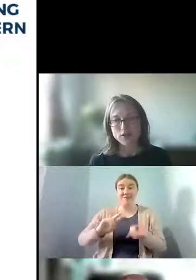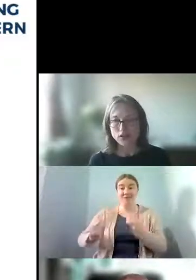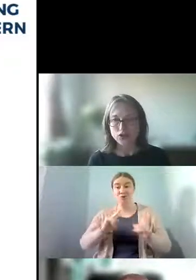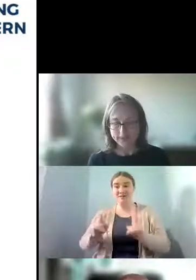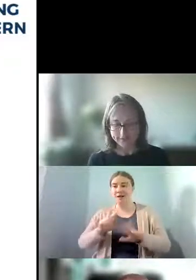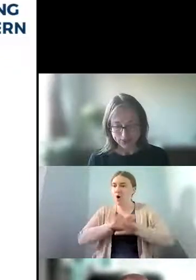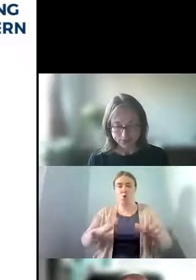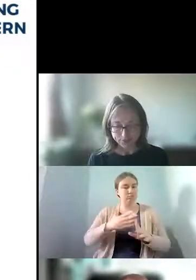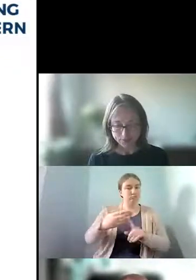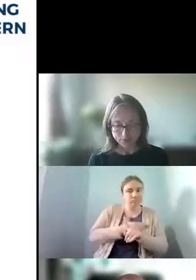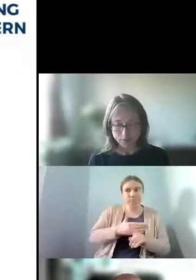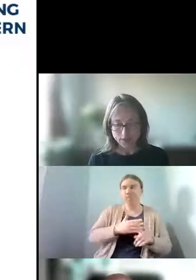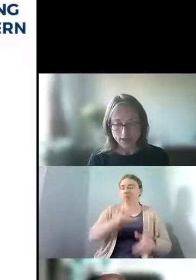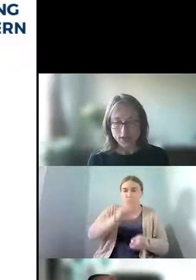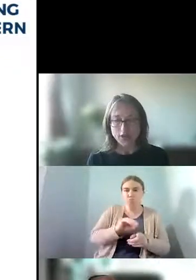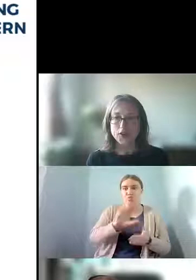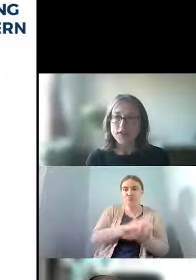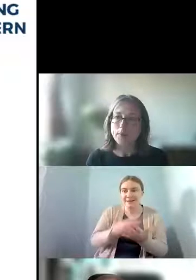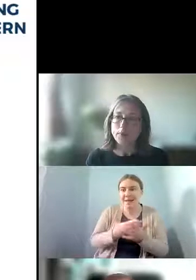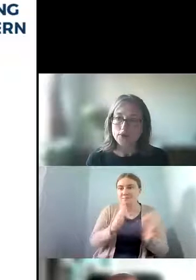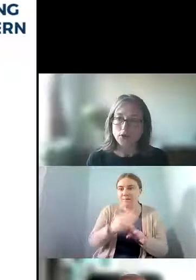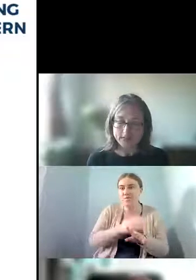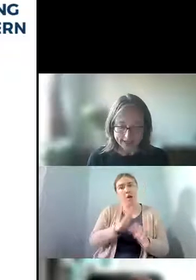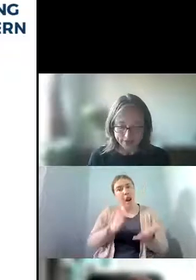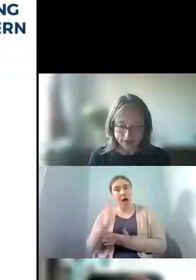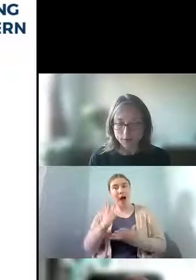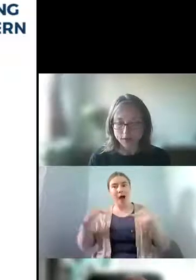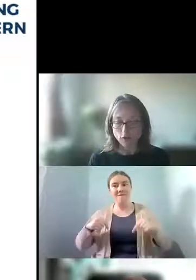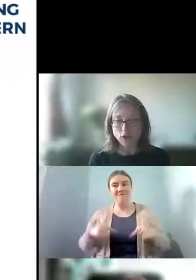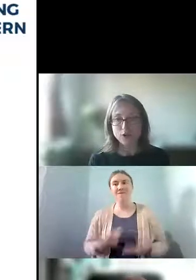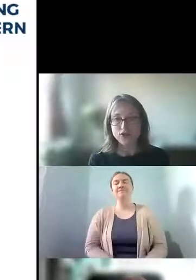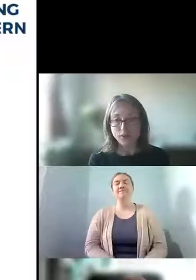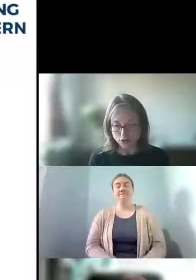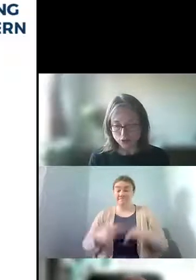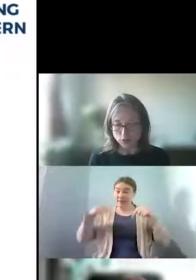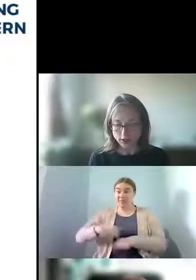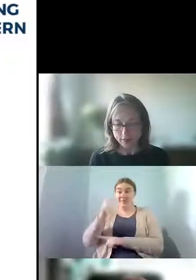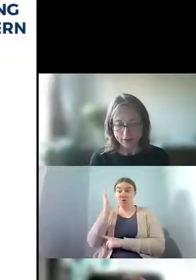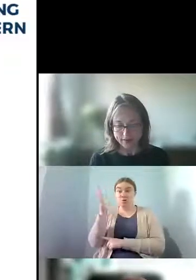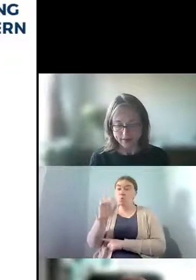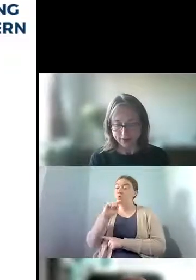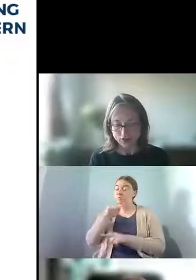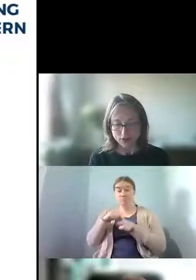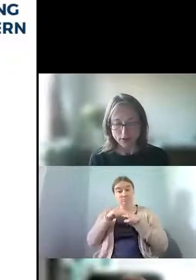a translation so this talk this evening will be a follow-on to our talk about the bevere fish pass